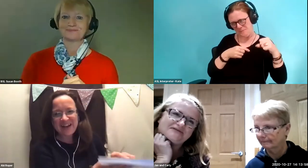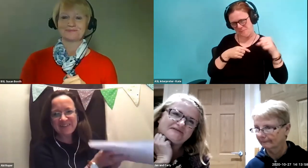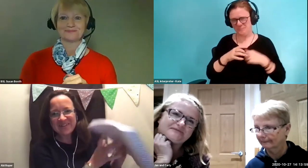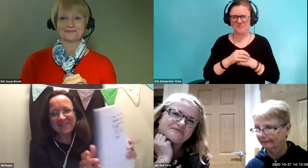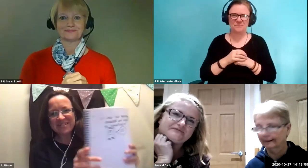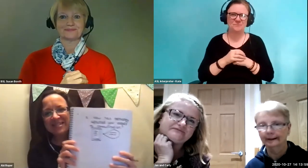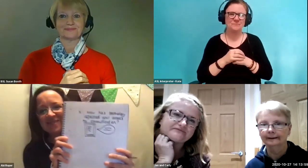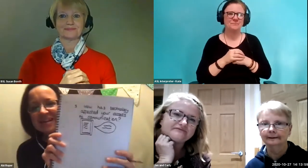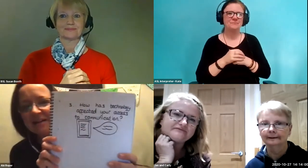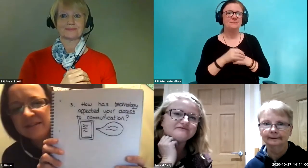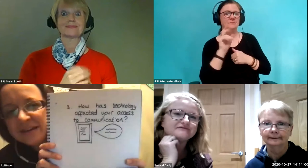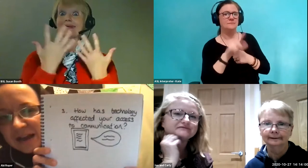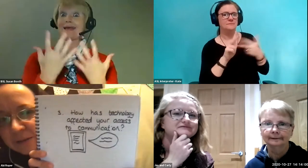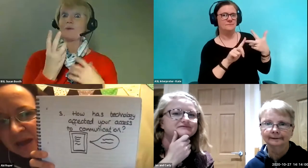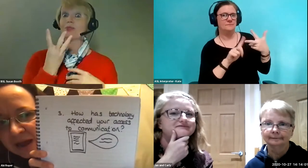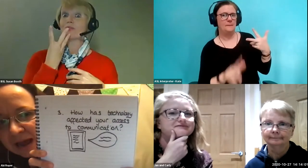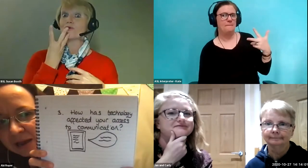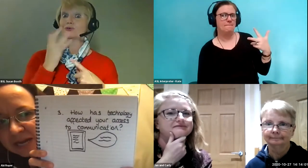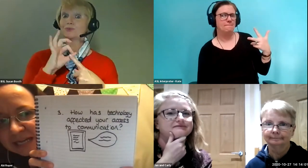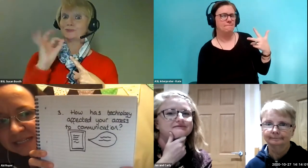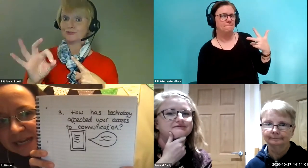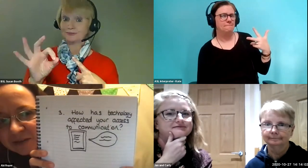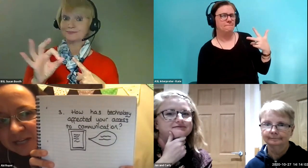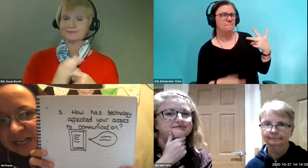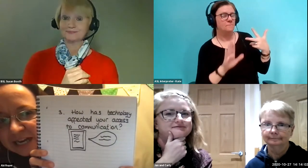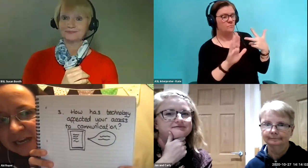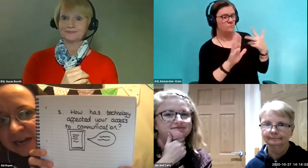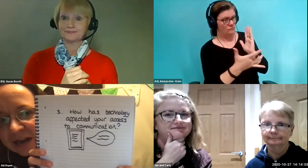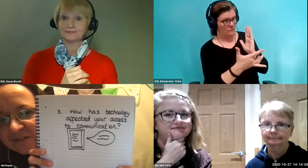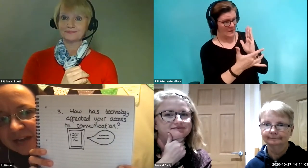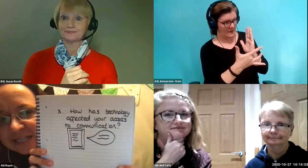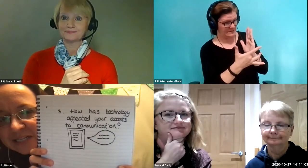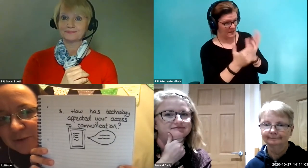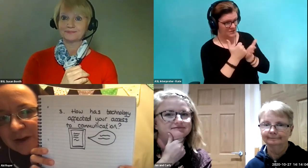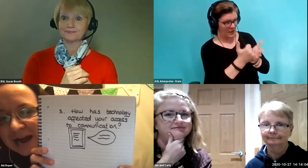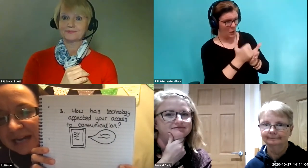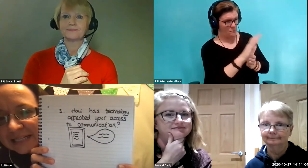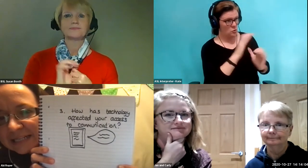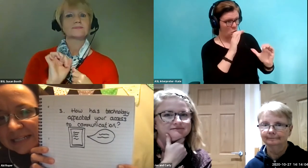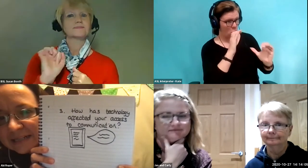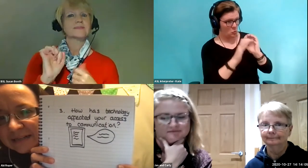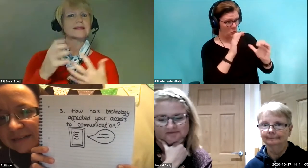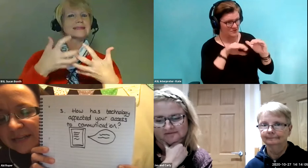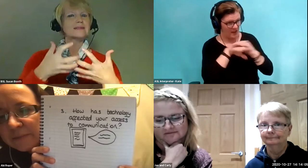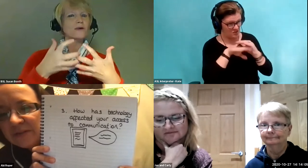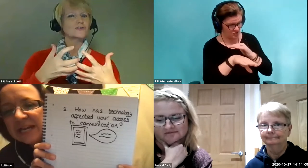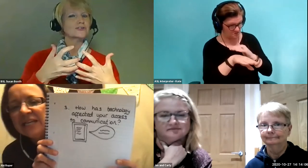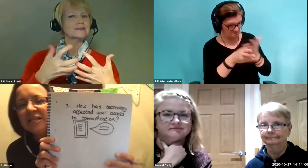I've got question three now um how has technology affected your access to communication